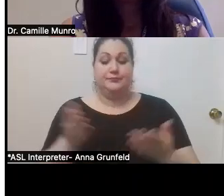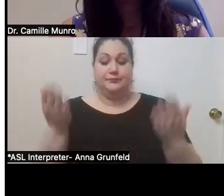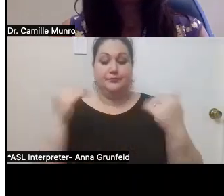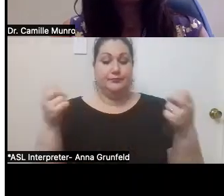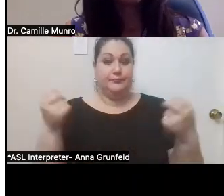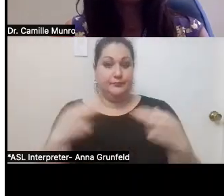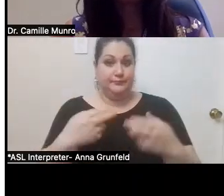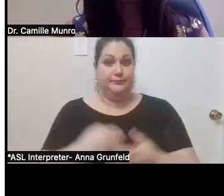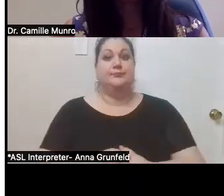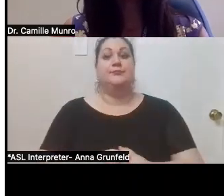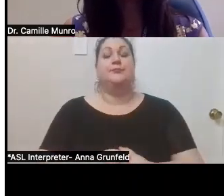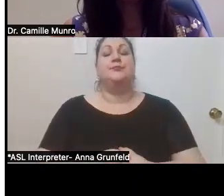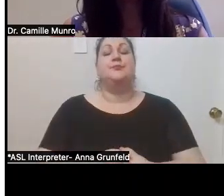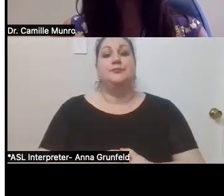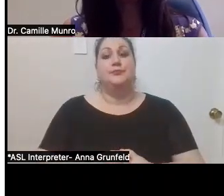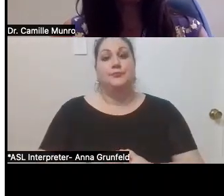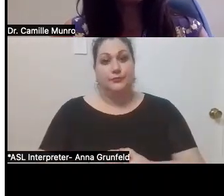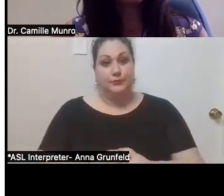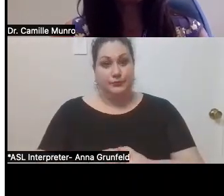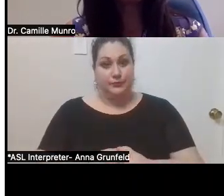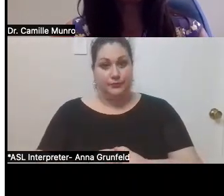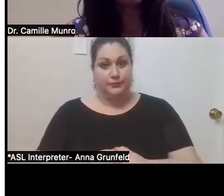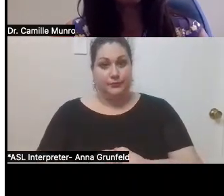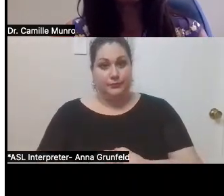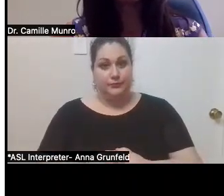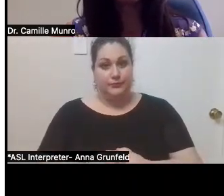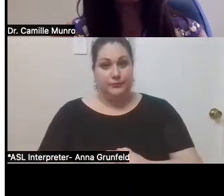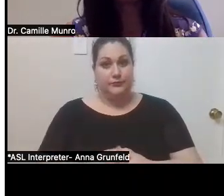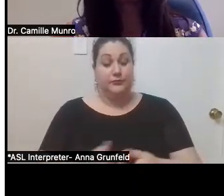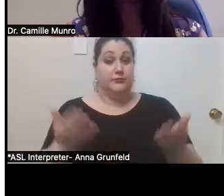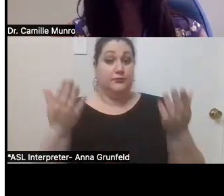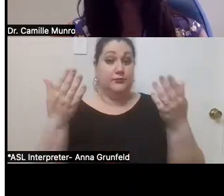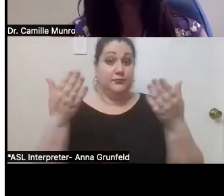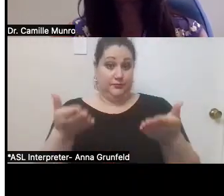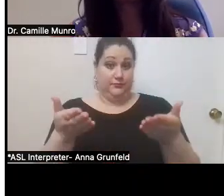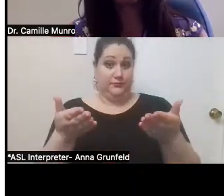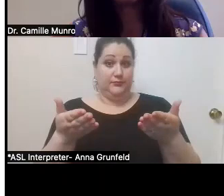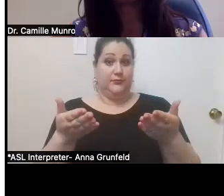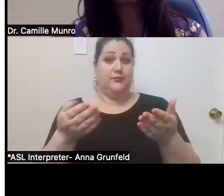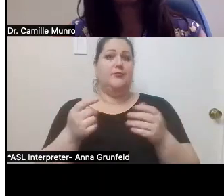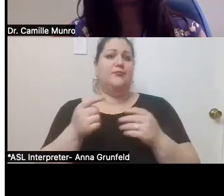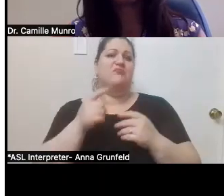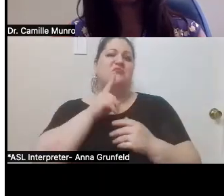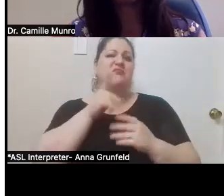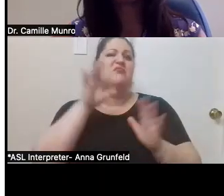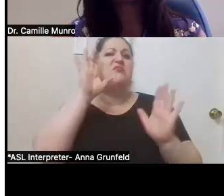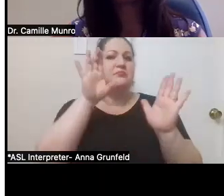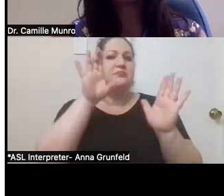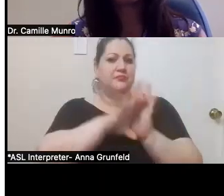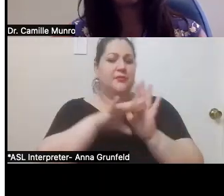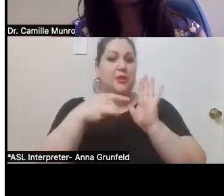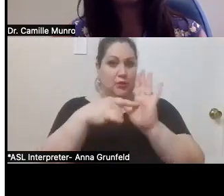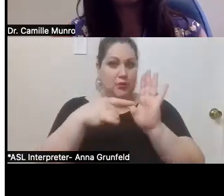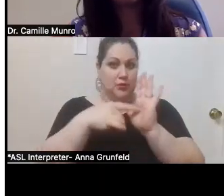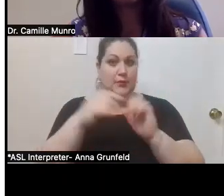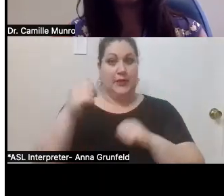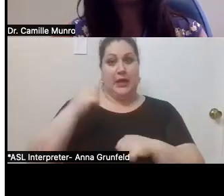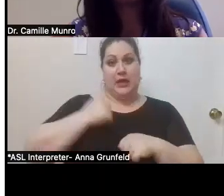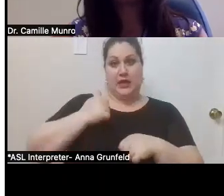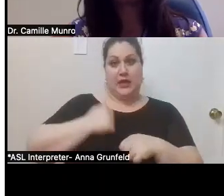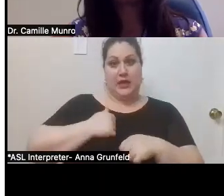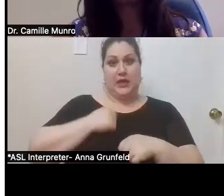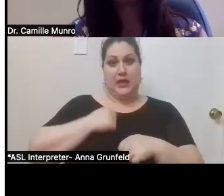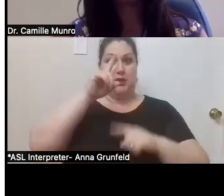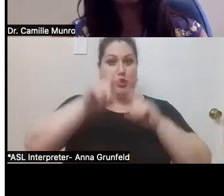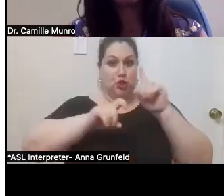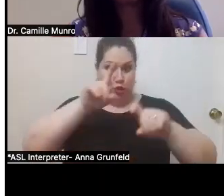So the next slide is a portrayal, a pictorial portrayal of a Canadian survey on disability that